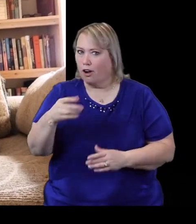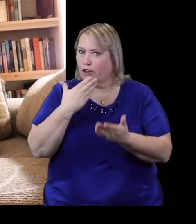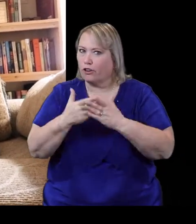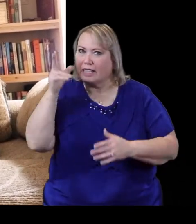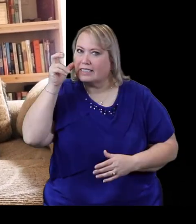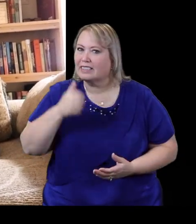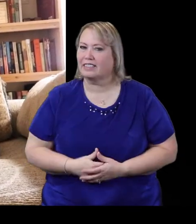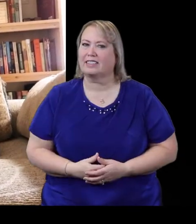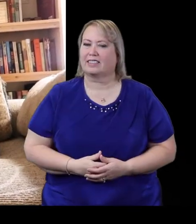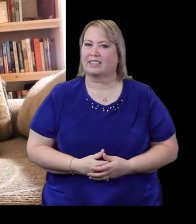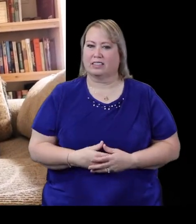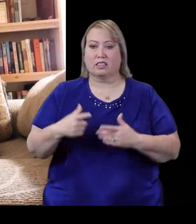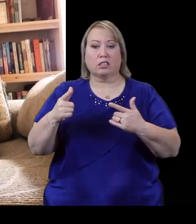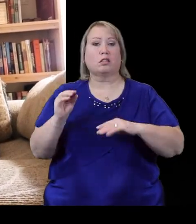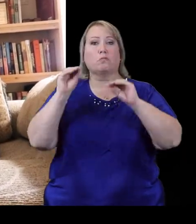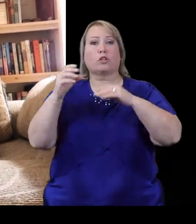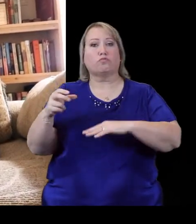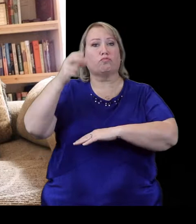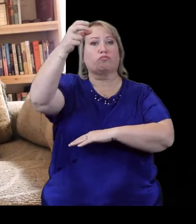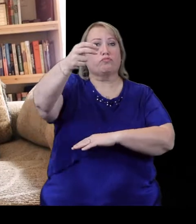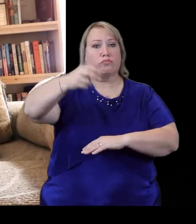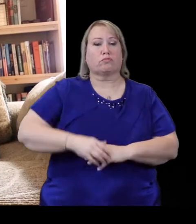Can you put it on? Put it on.